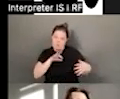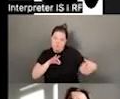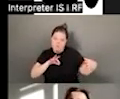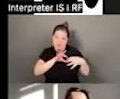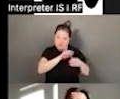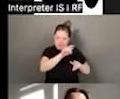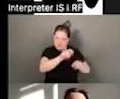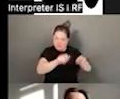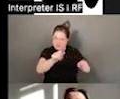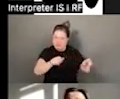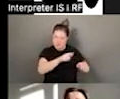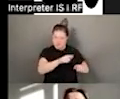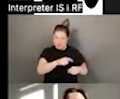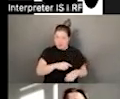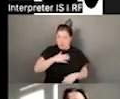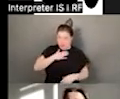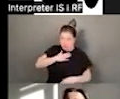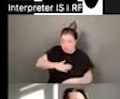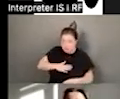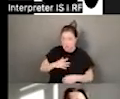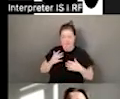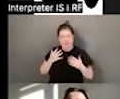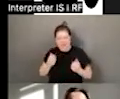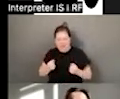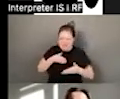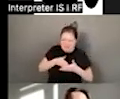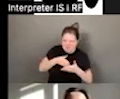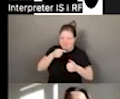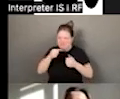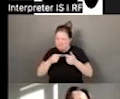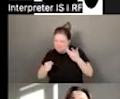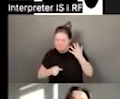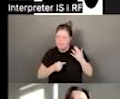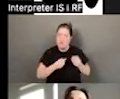with the real experts and accessibility, which are of course the real users.